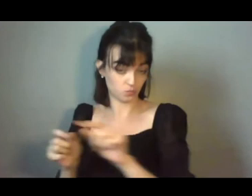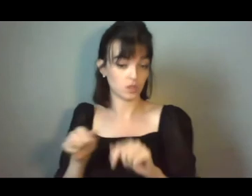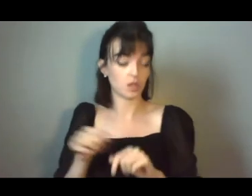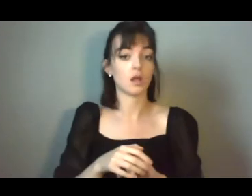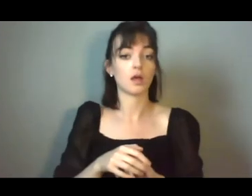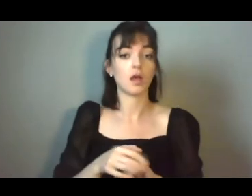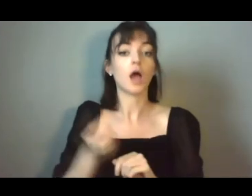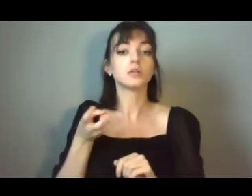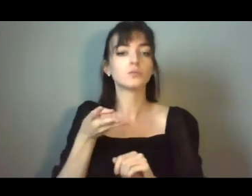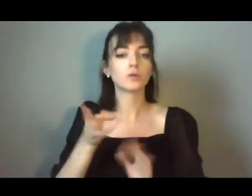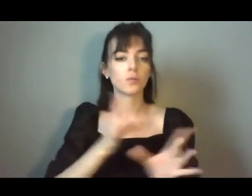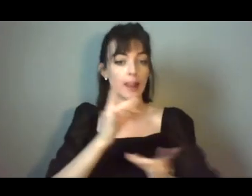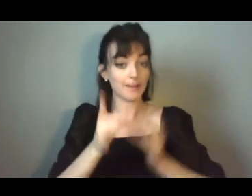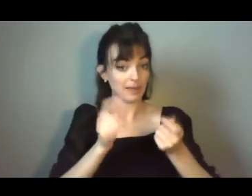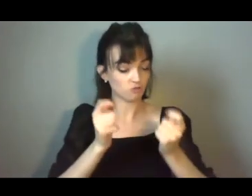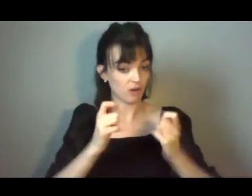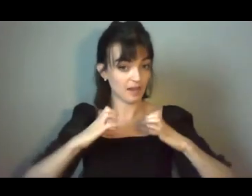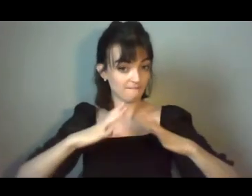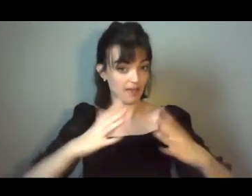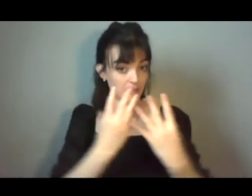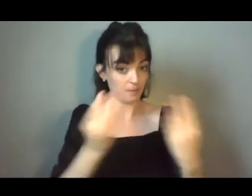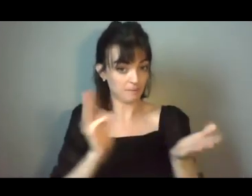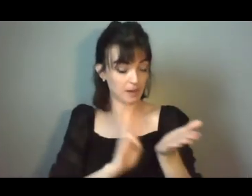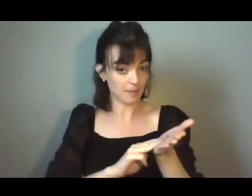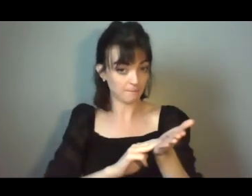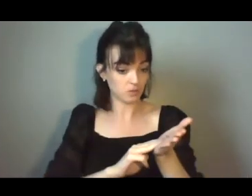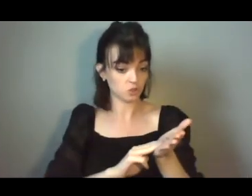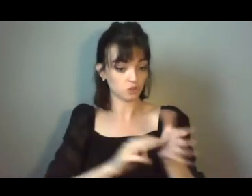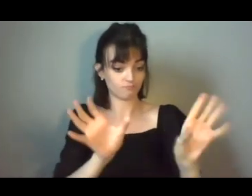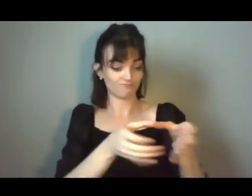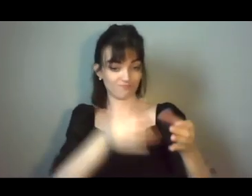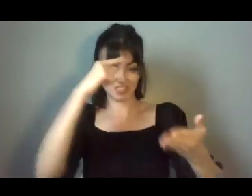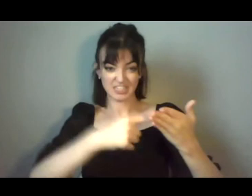members who are in that sub category in decision making representatives who will be available to be